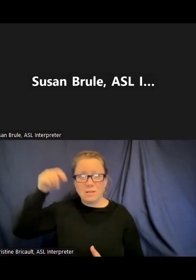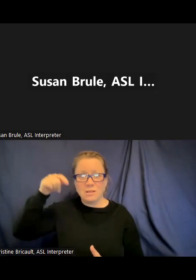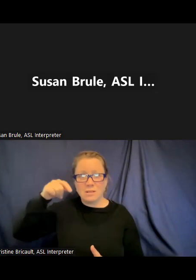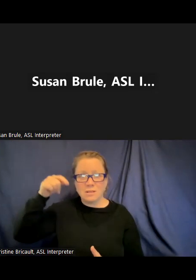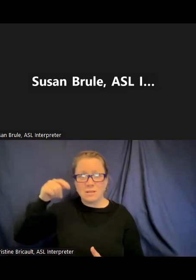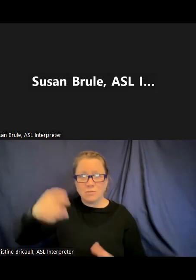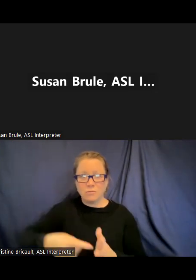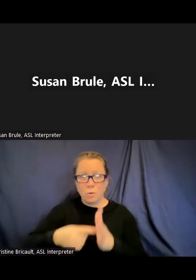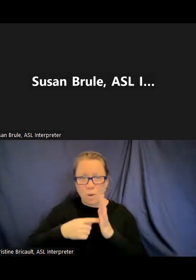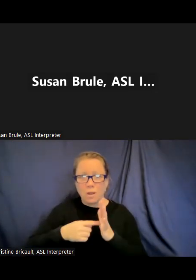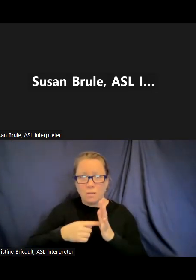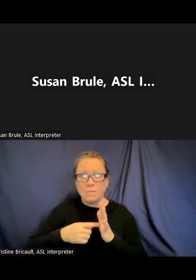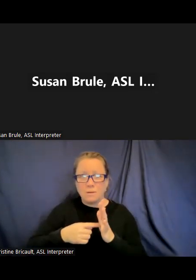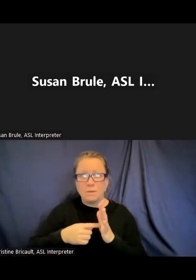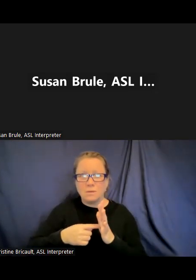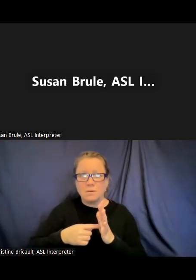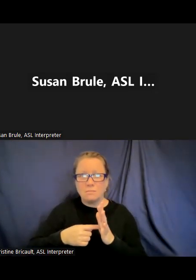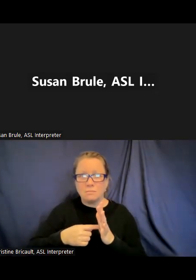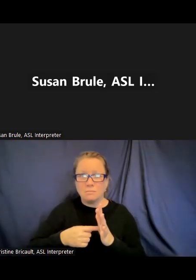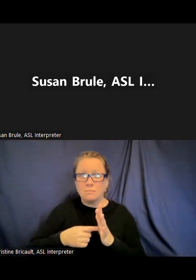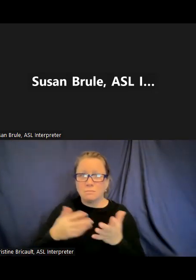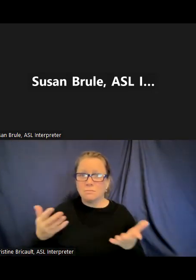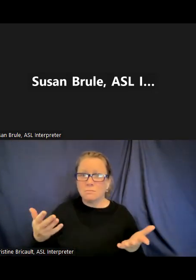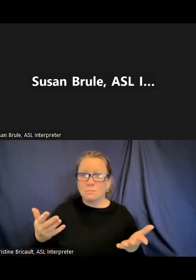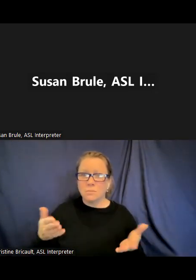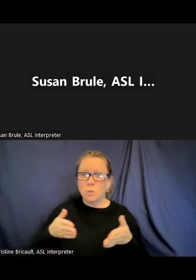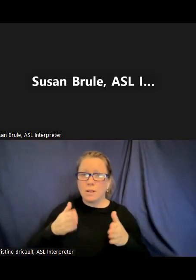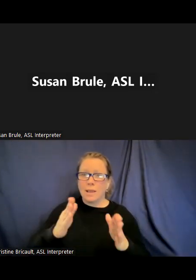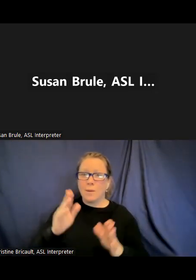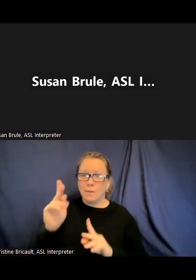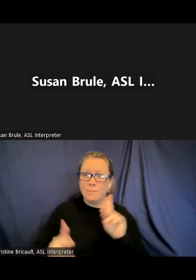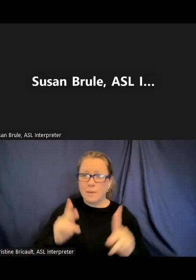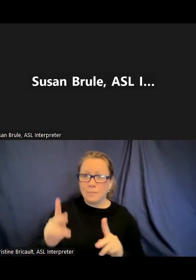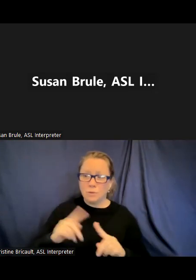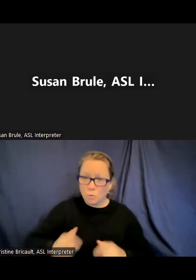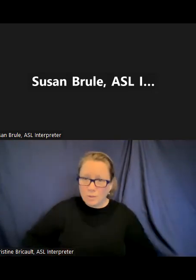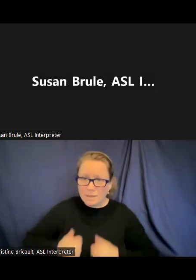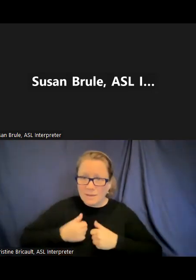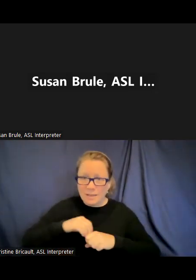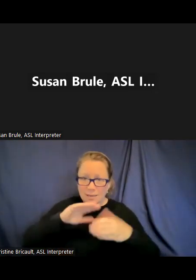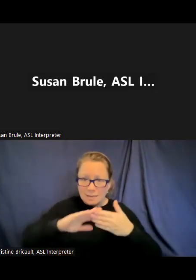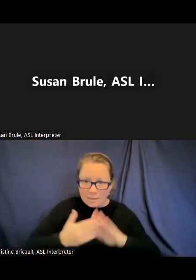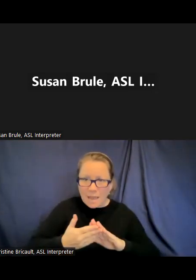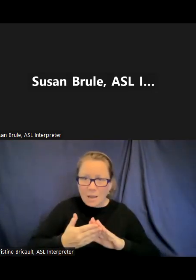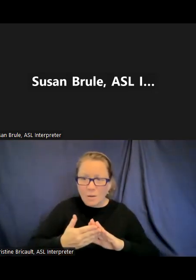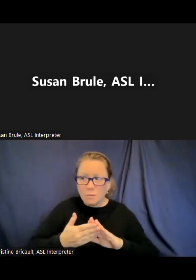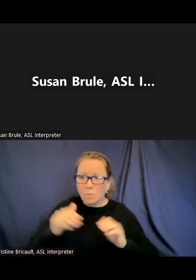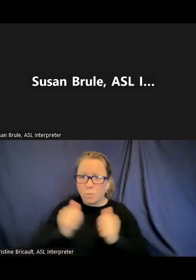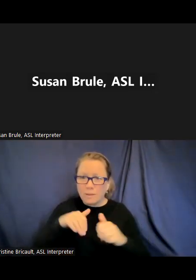requirement to allow citizens to live in a town in an accessible way would trump the local